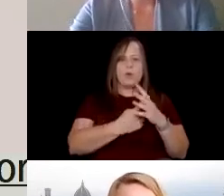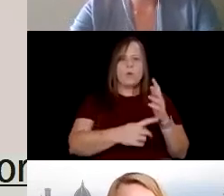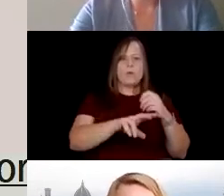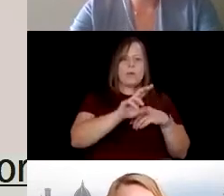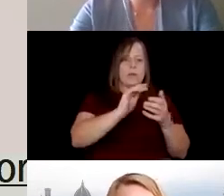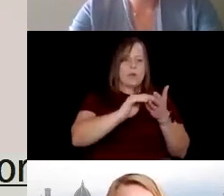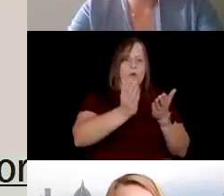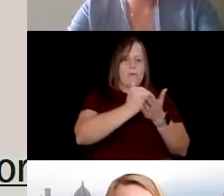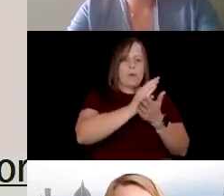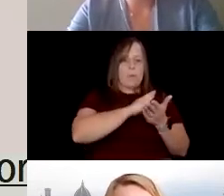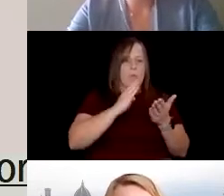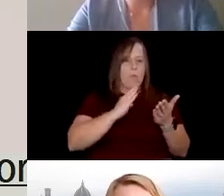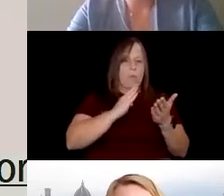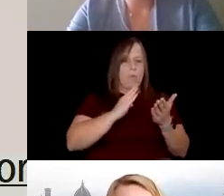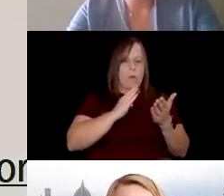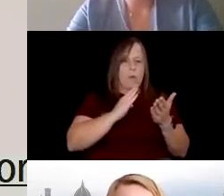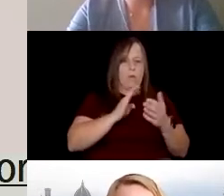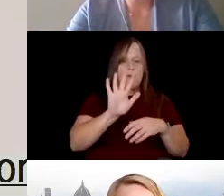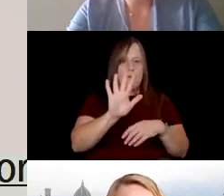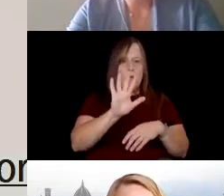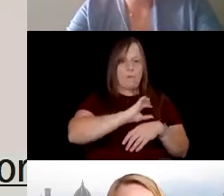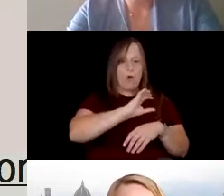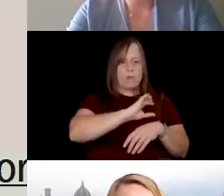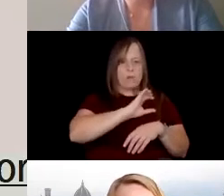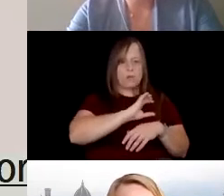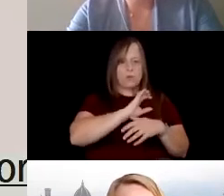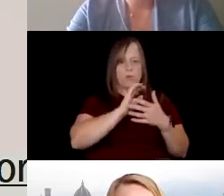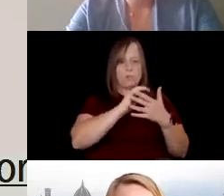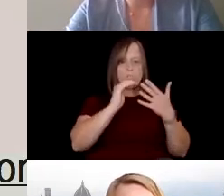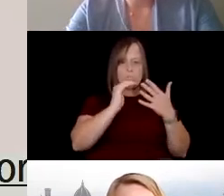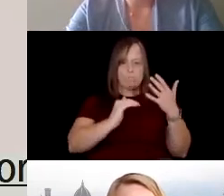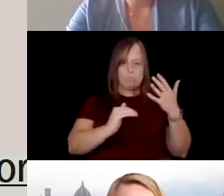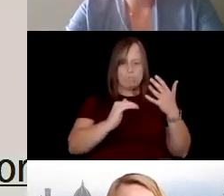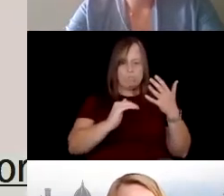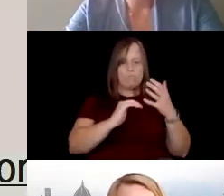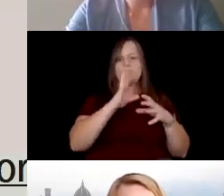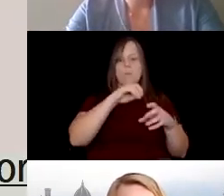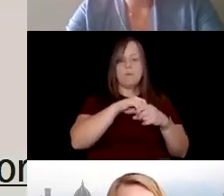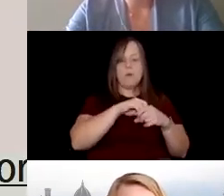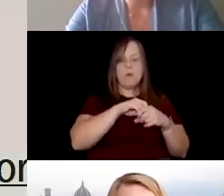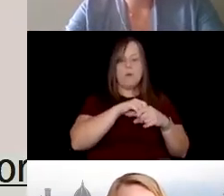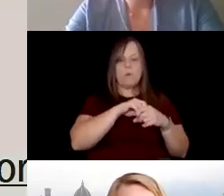So this board is comprised of five officers from the branch of service that's involved. And the Discharge Review Board has the power